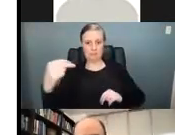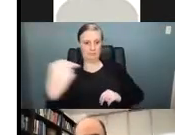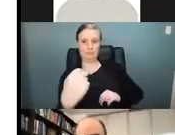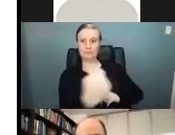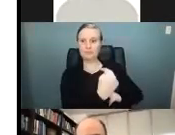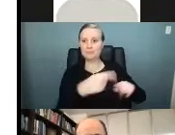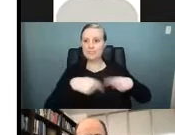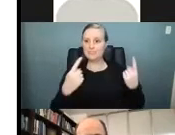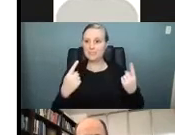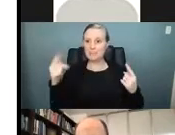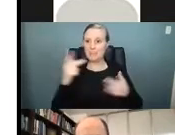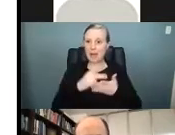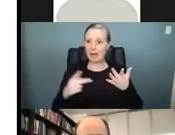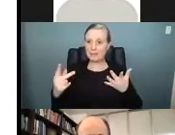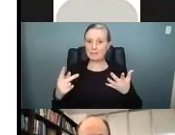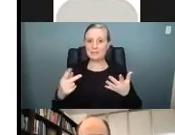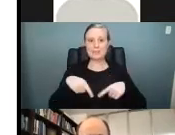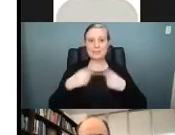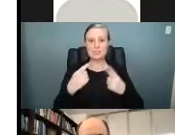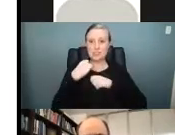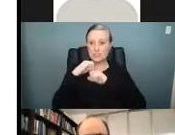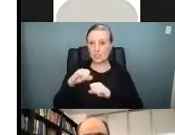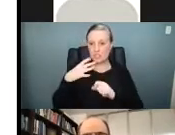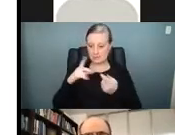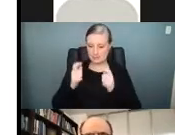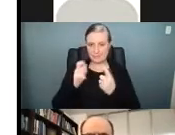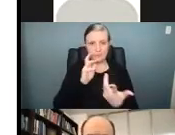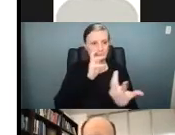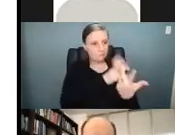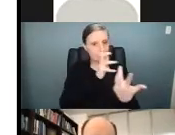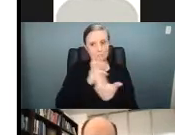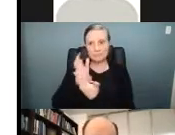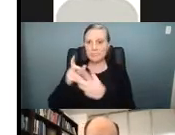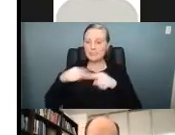need to be developed for different groups of people, because the underlying issues,